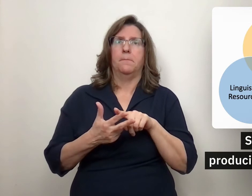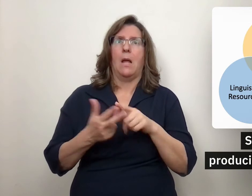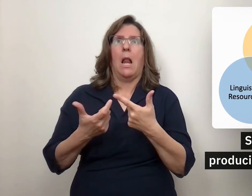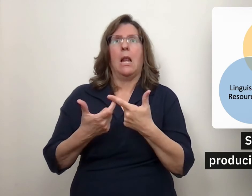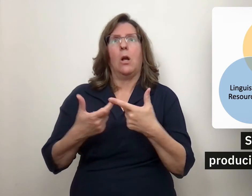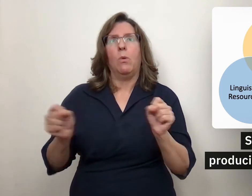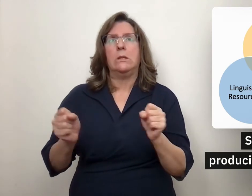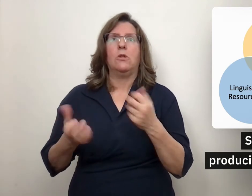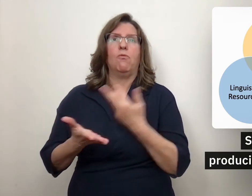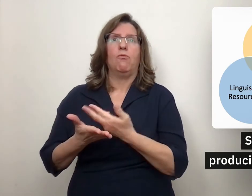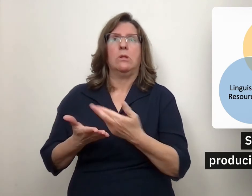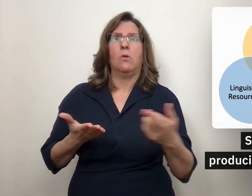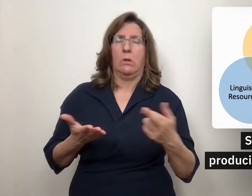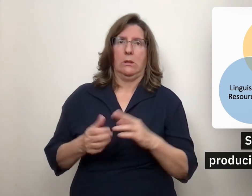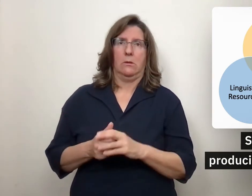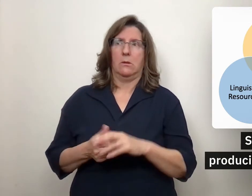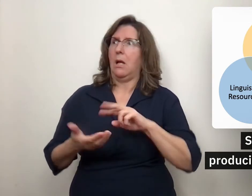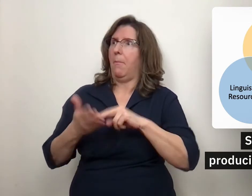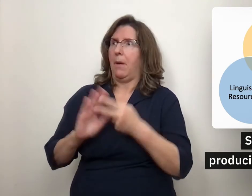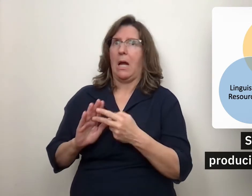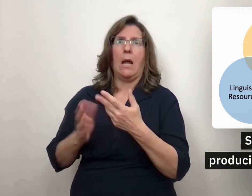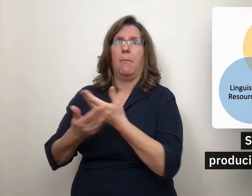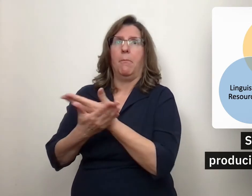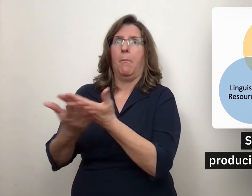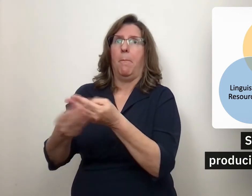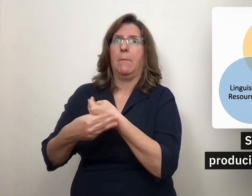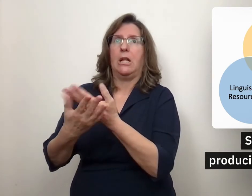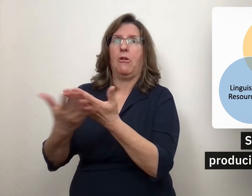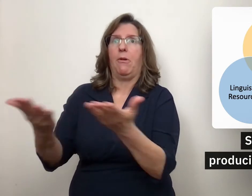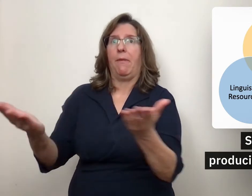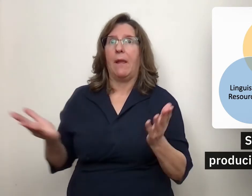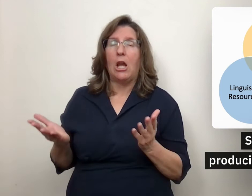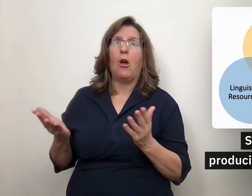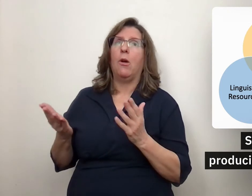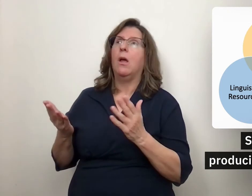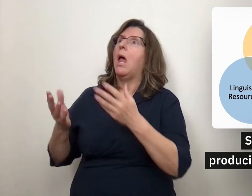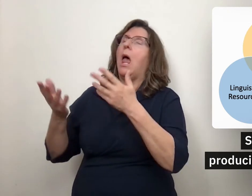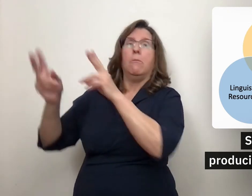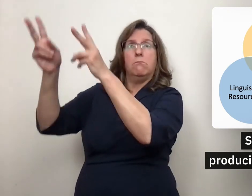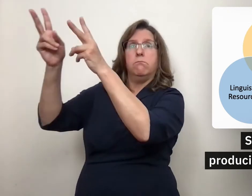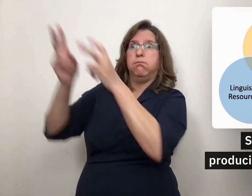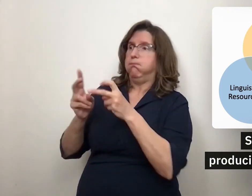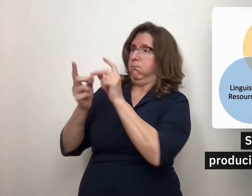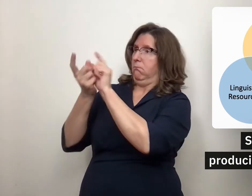Secondly, linguistic resources. Sign language linguistic research.